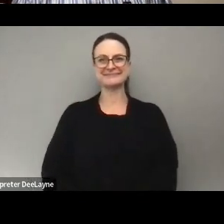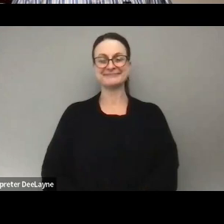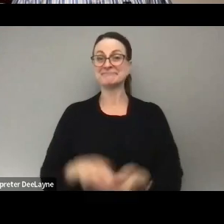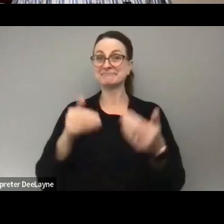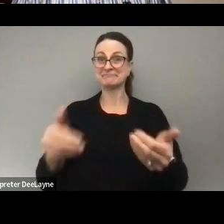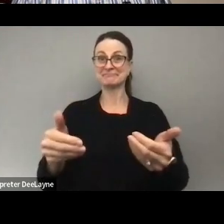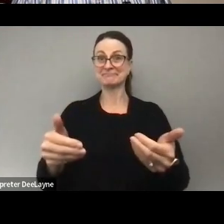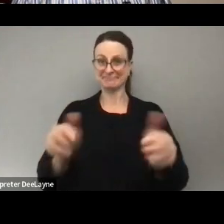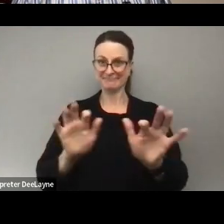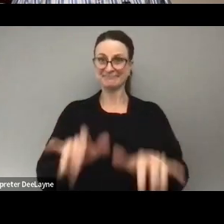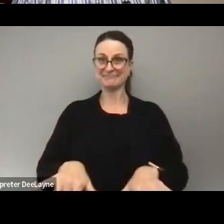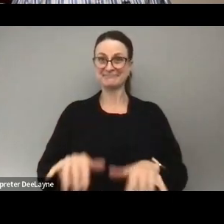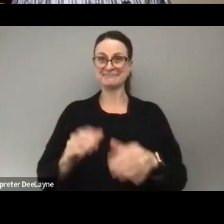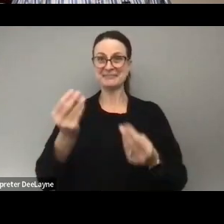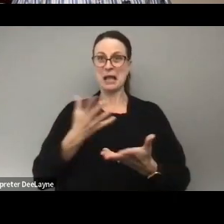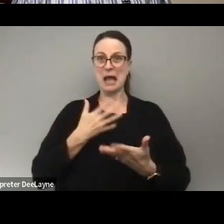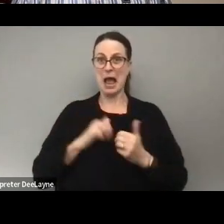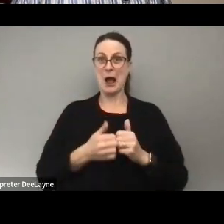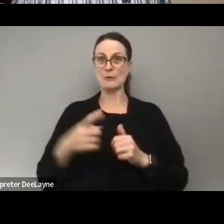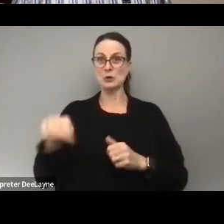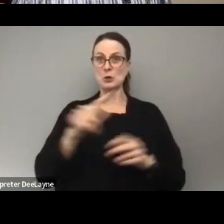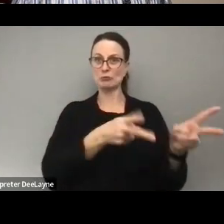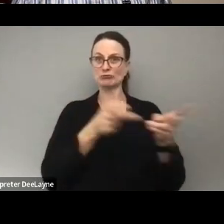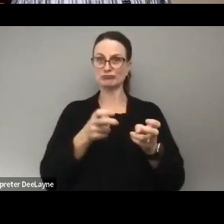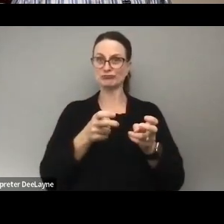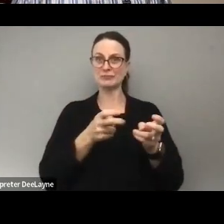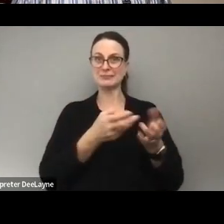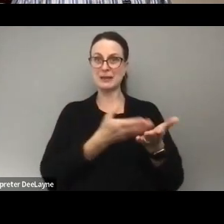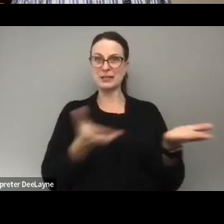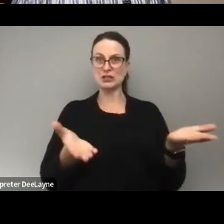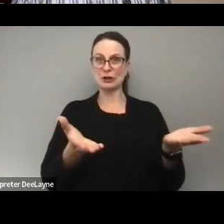to let us know how you represent material in your class.